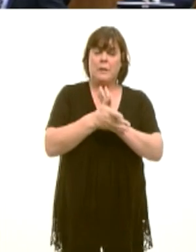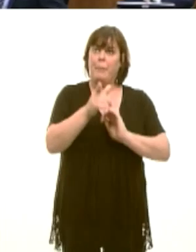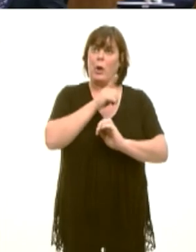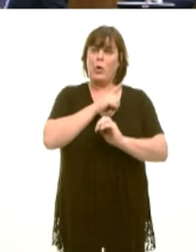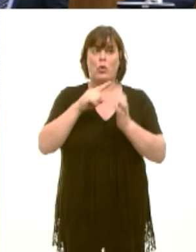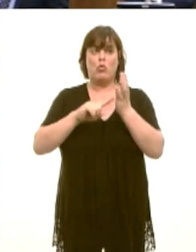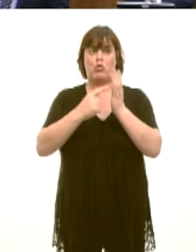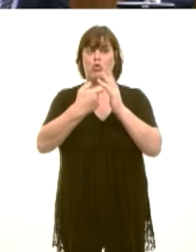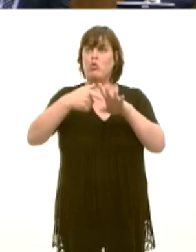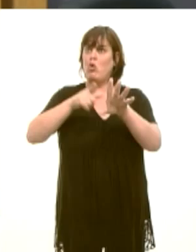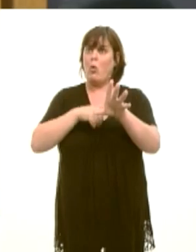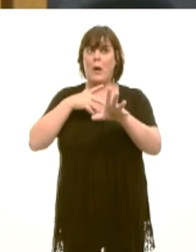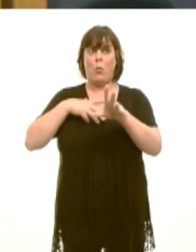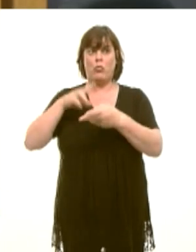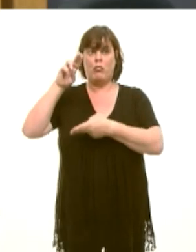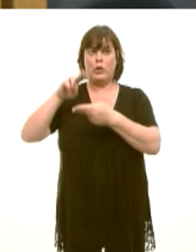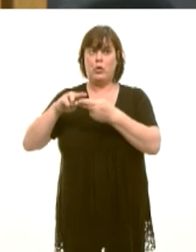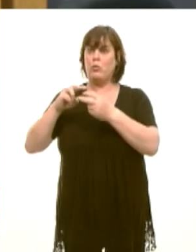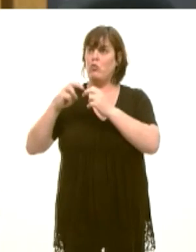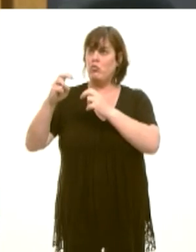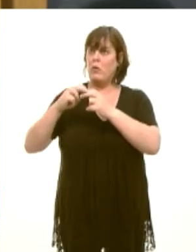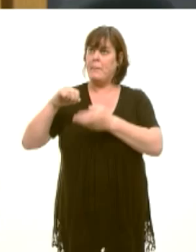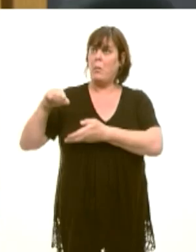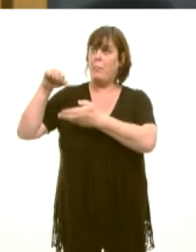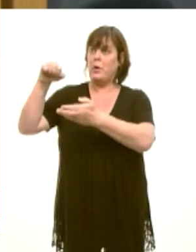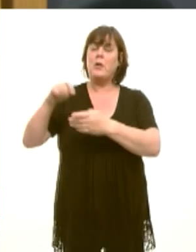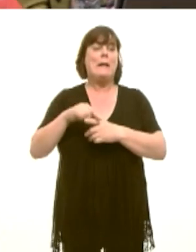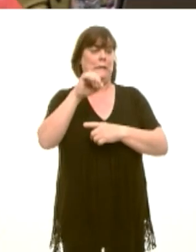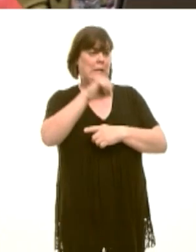transport budget by 20 per cent plus. We know they want to cut the education budget by 20